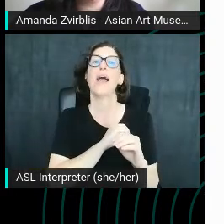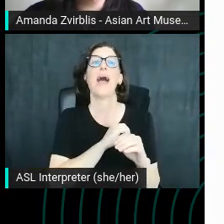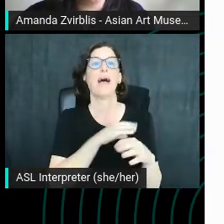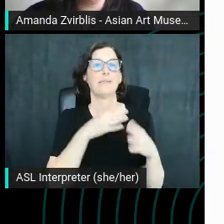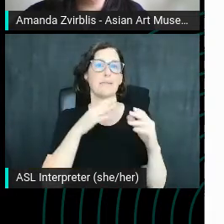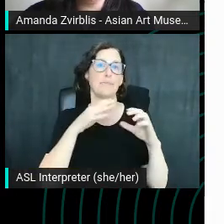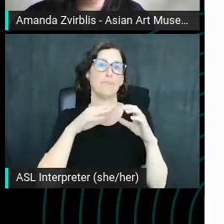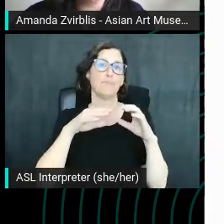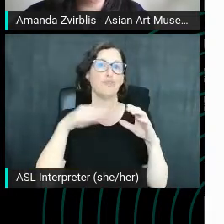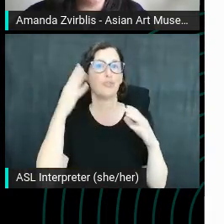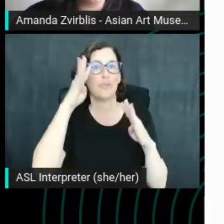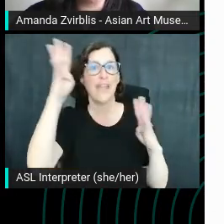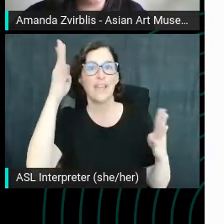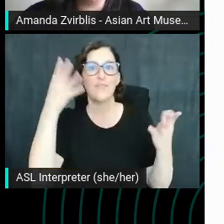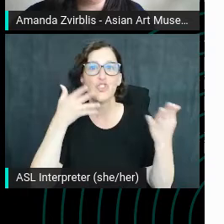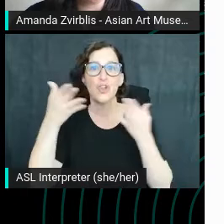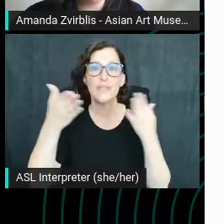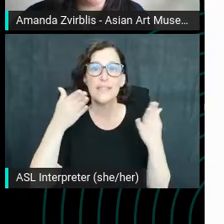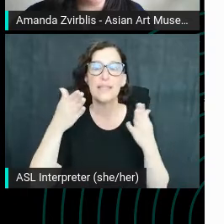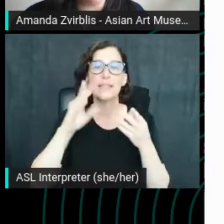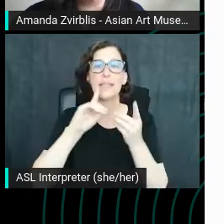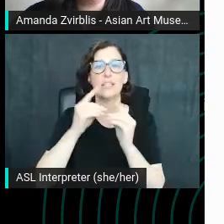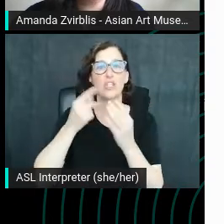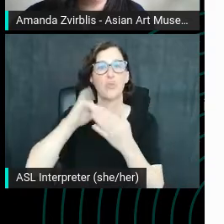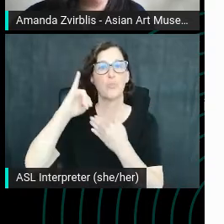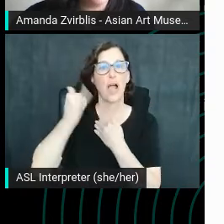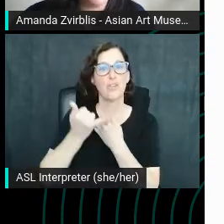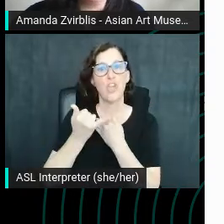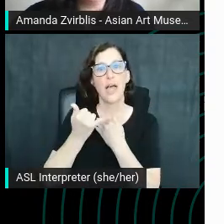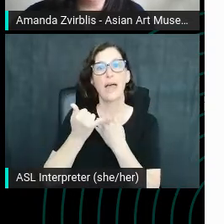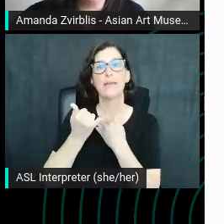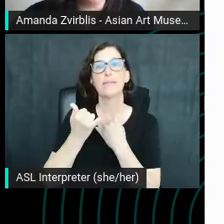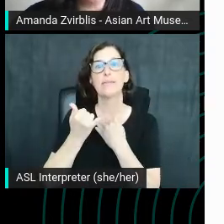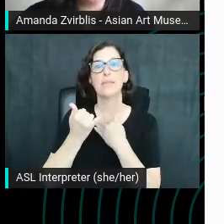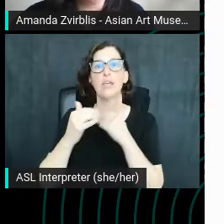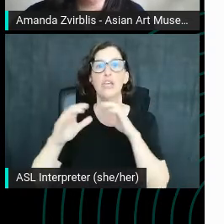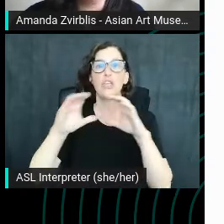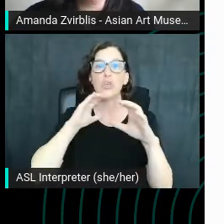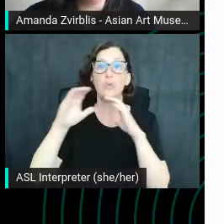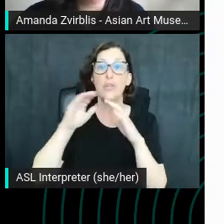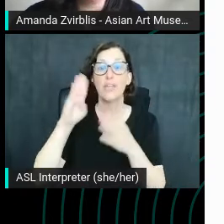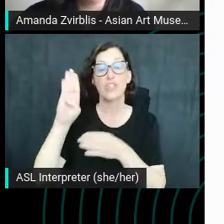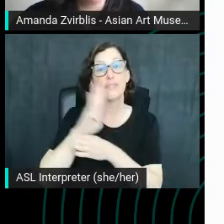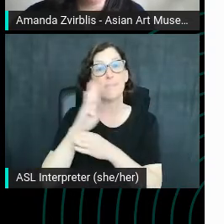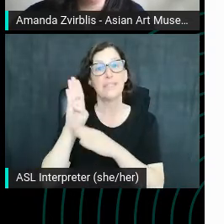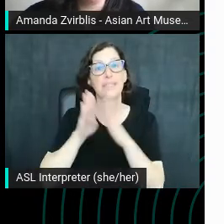marketing and digital engagement, which is my team, and communications and business development.